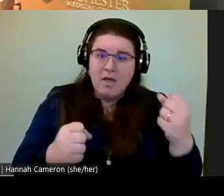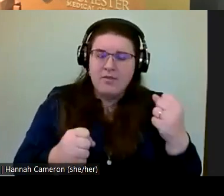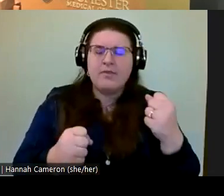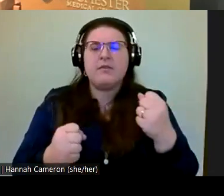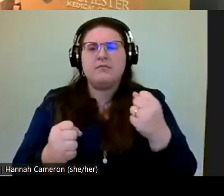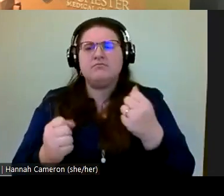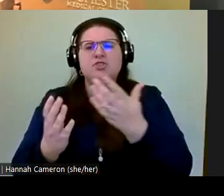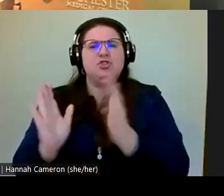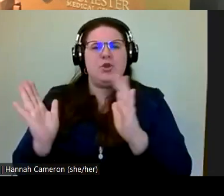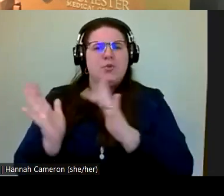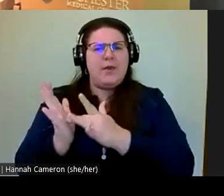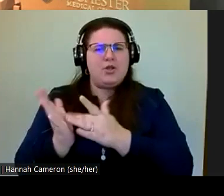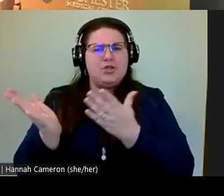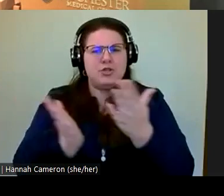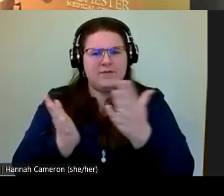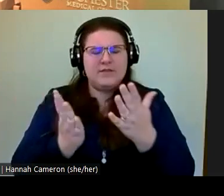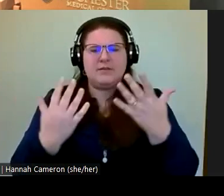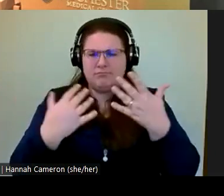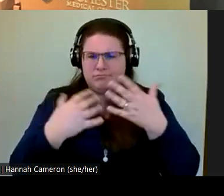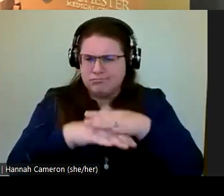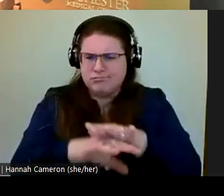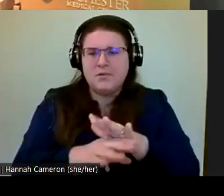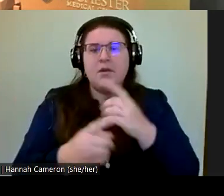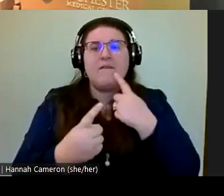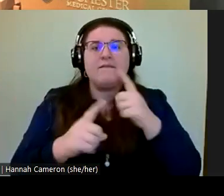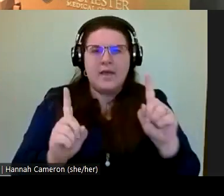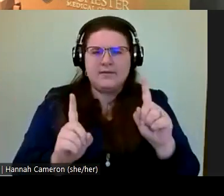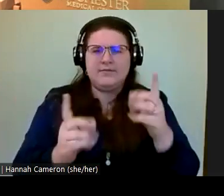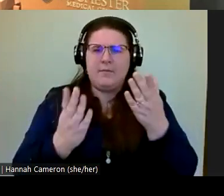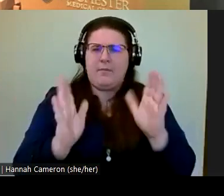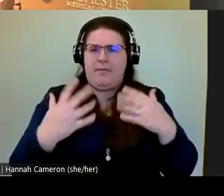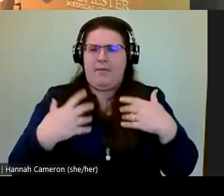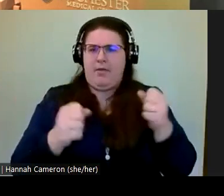Mental Health Care into effective clinical and public Public Health practice he has more than